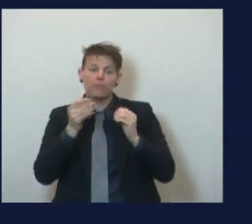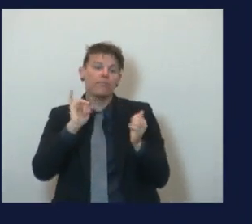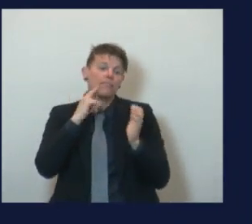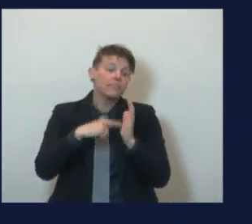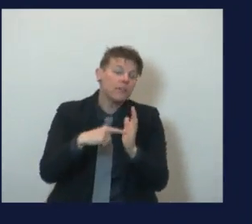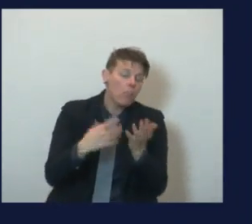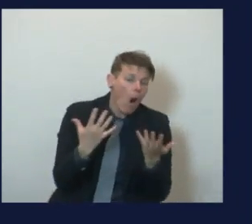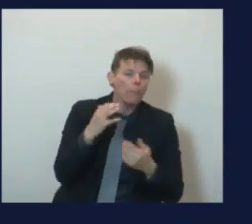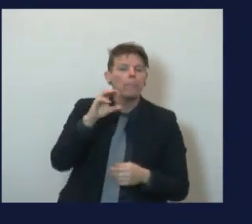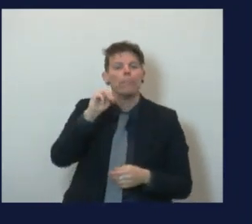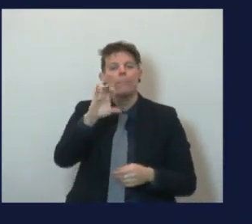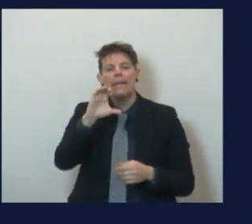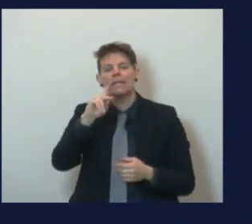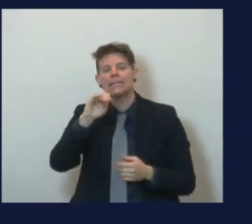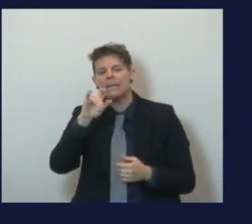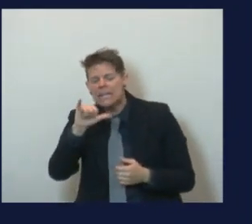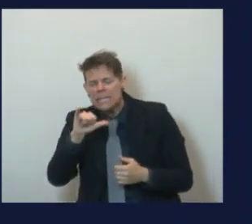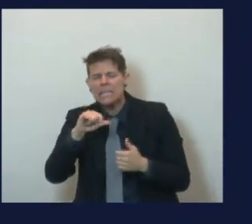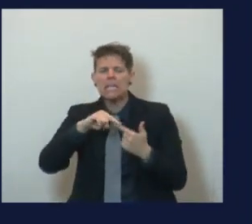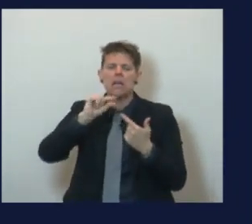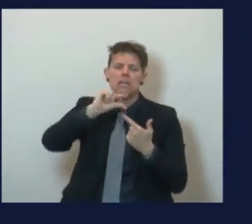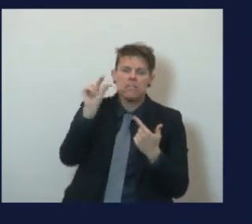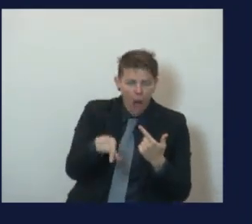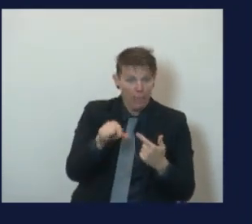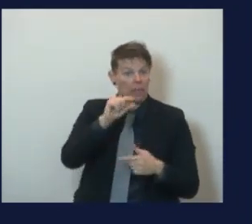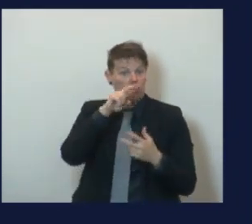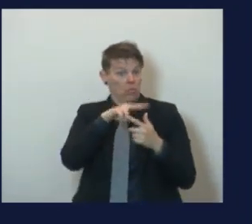THE STATE AND YOU’VE GOT A NUMBER RIGHT?